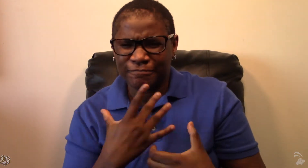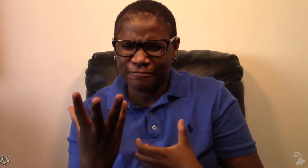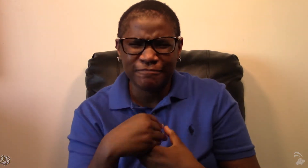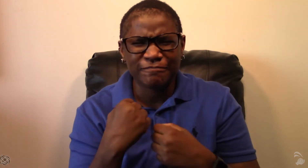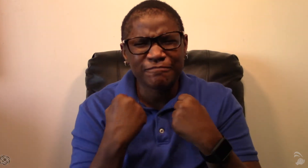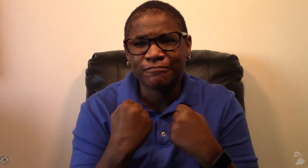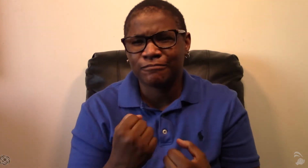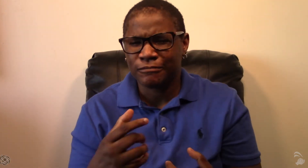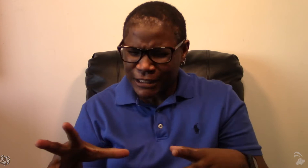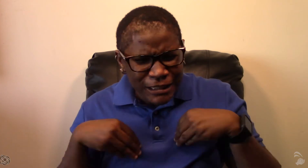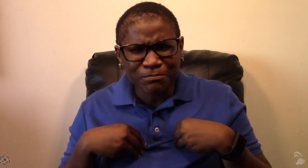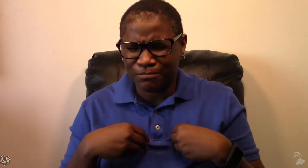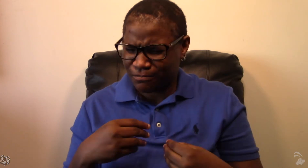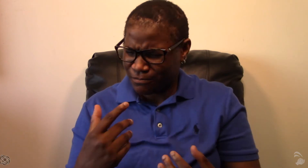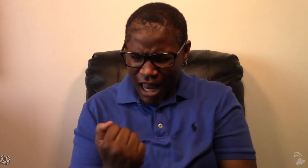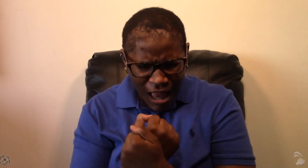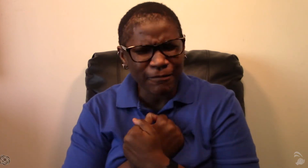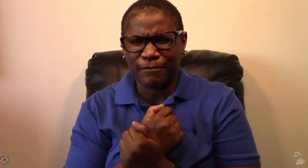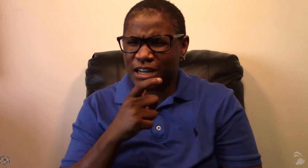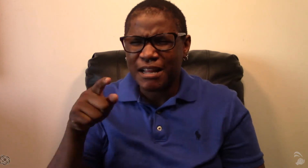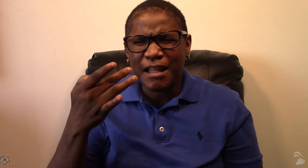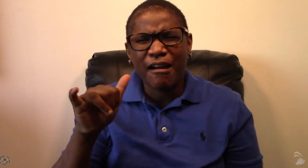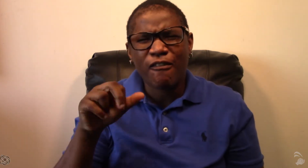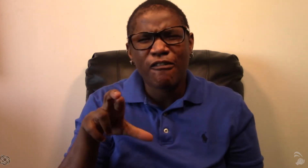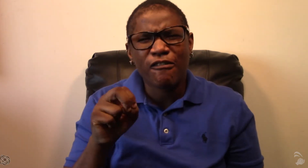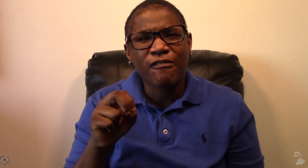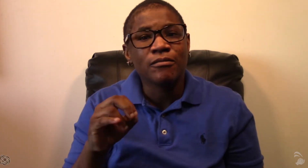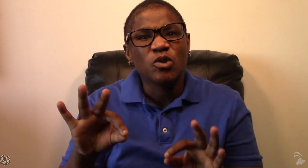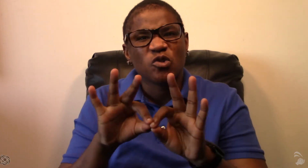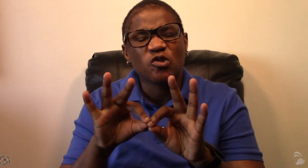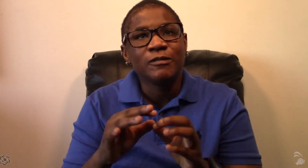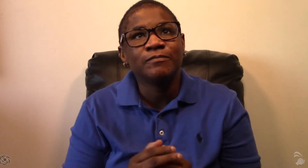be more proud and connected with their identity, and truly love themselves for who they are.